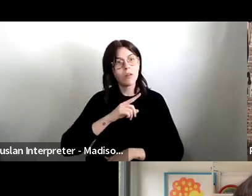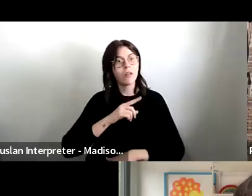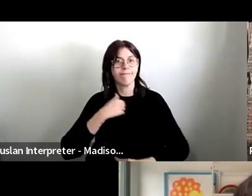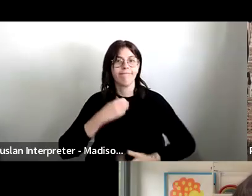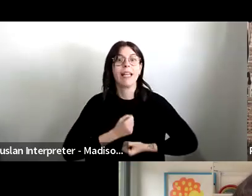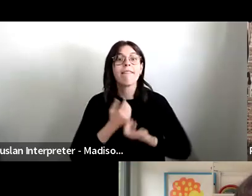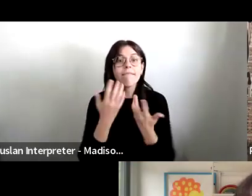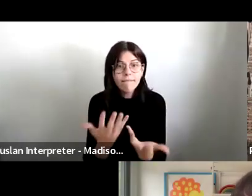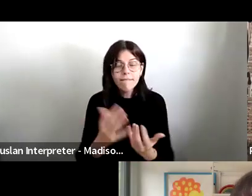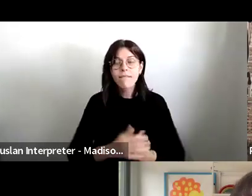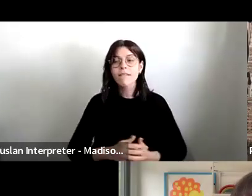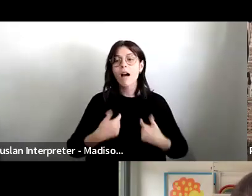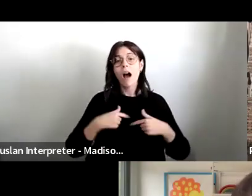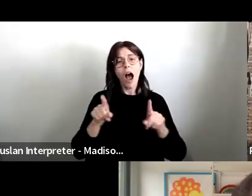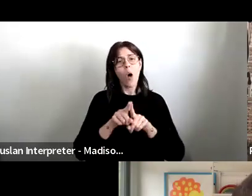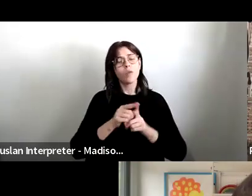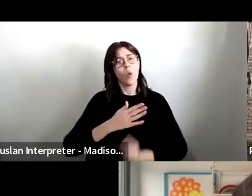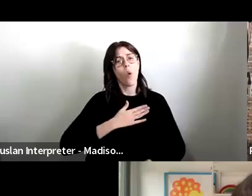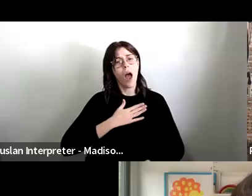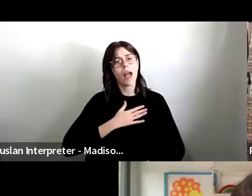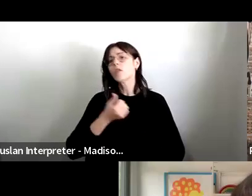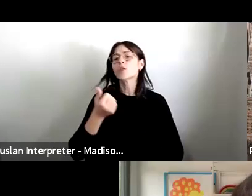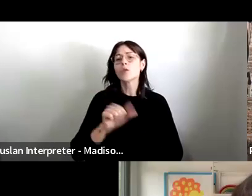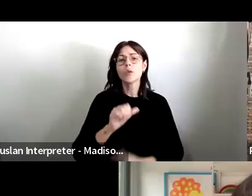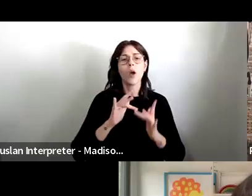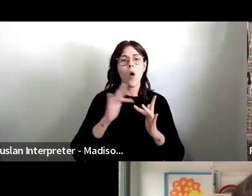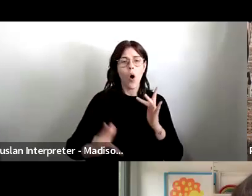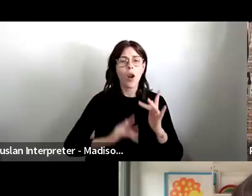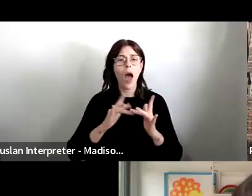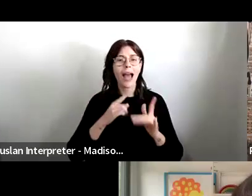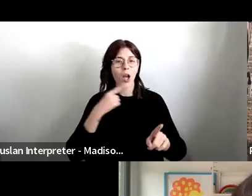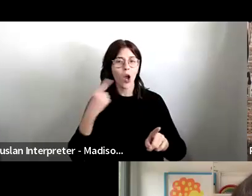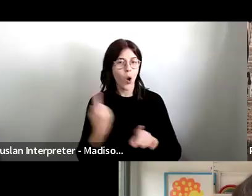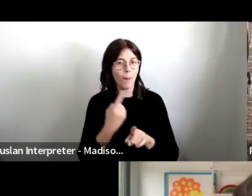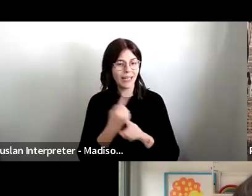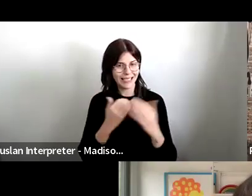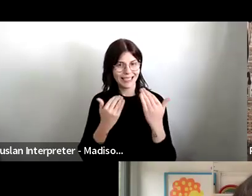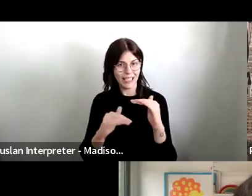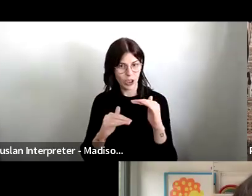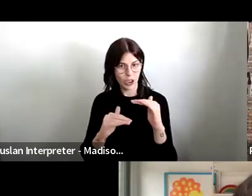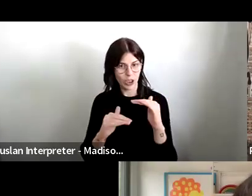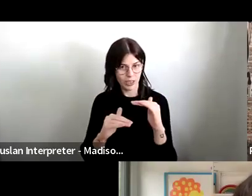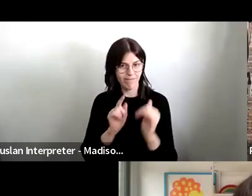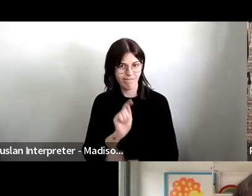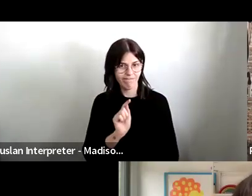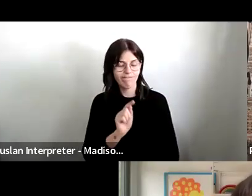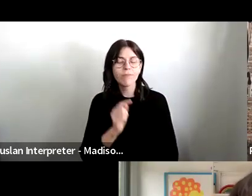I also really like using the kind of online comments section so that, when we are in the